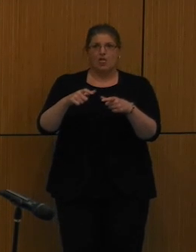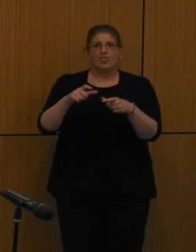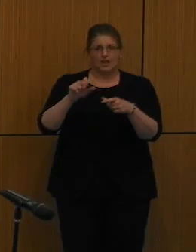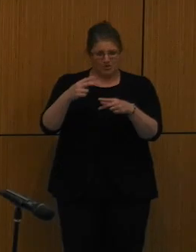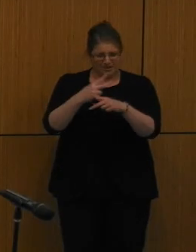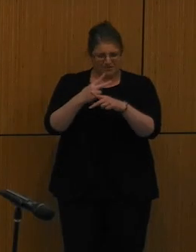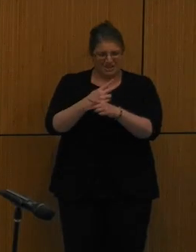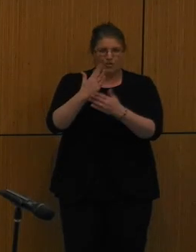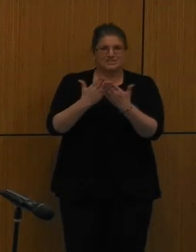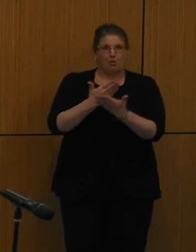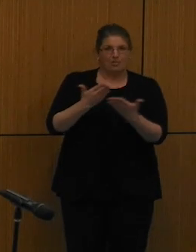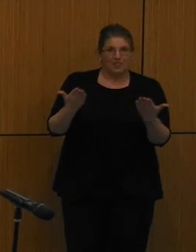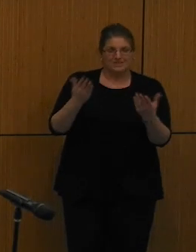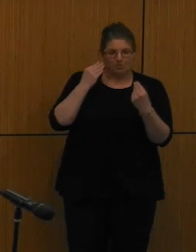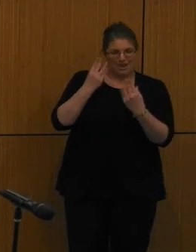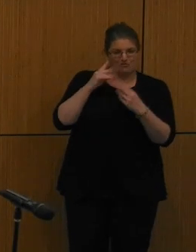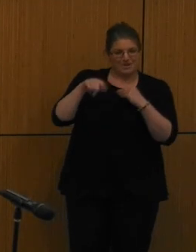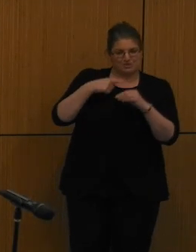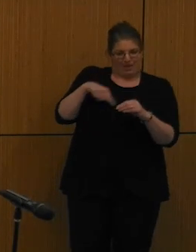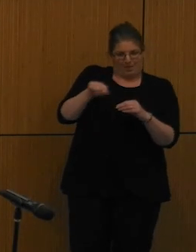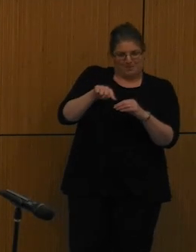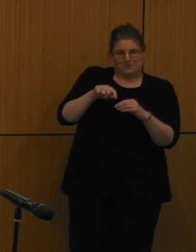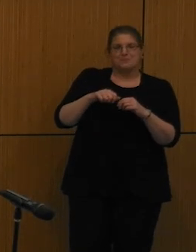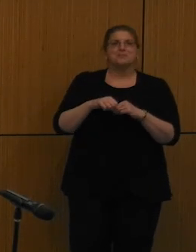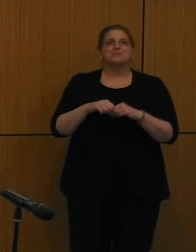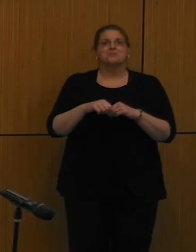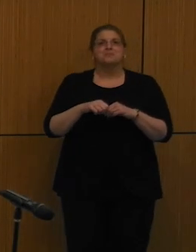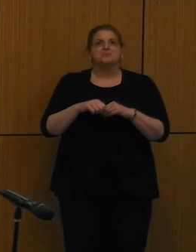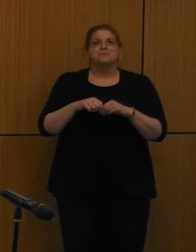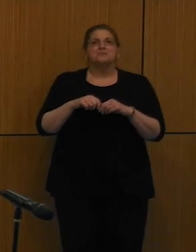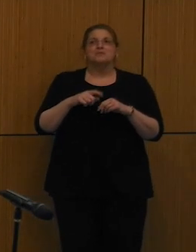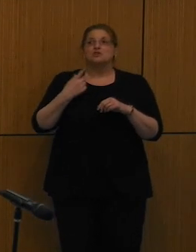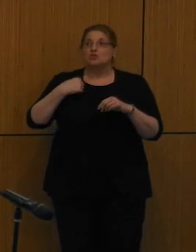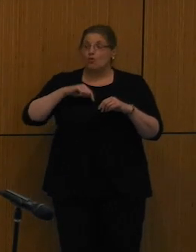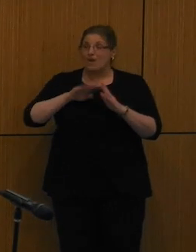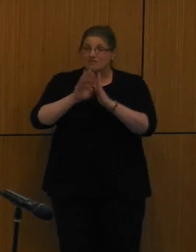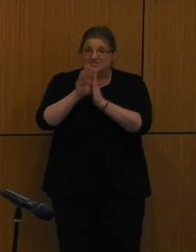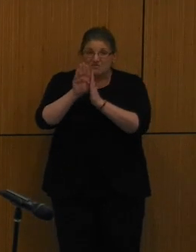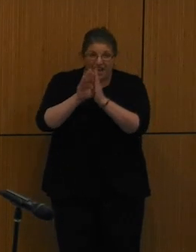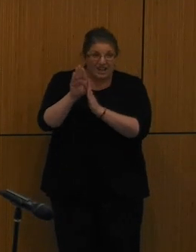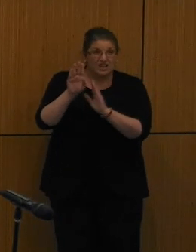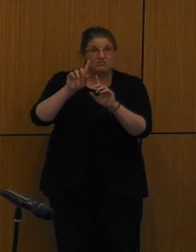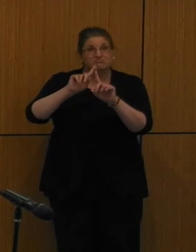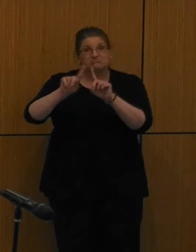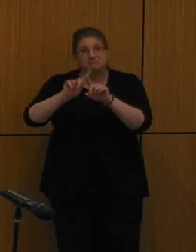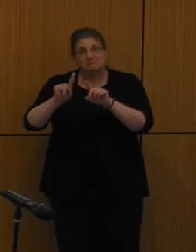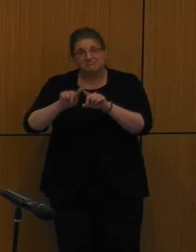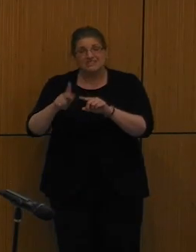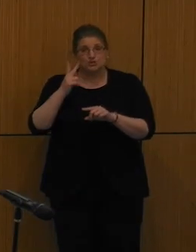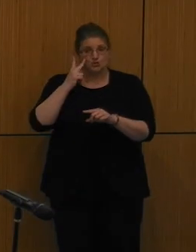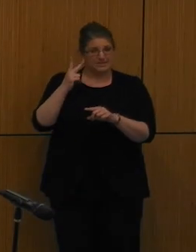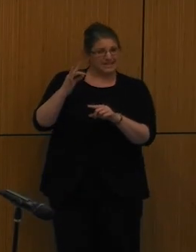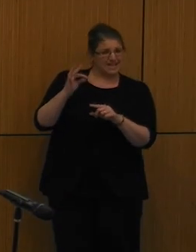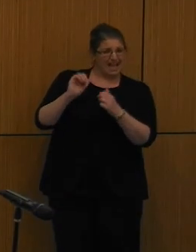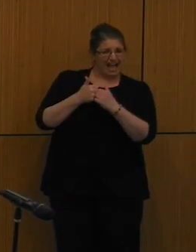We have been able to develop assays, that allow us to see if they were getting some is making some if the microbe is making some sort of,